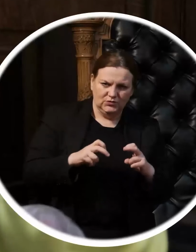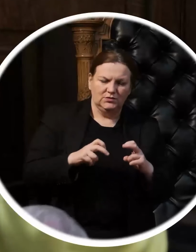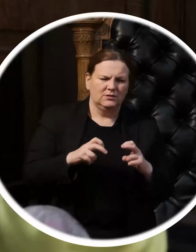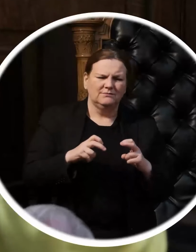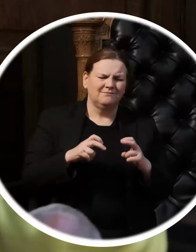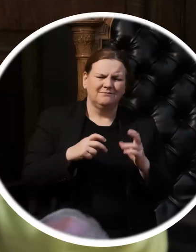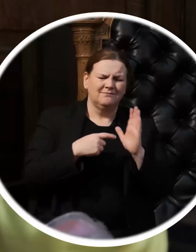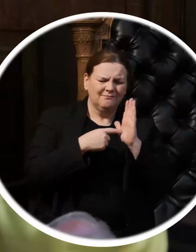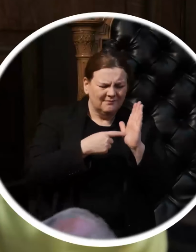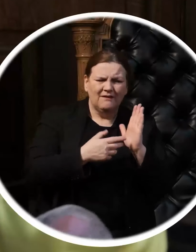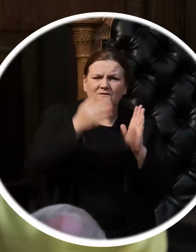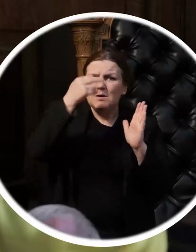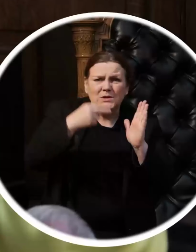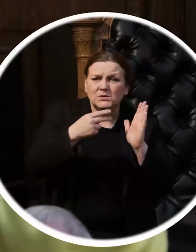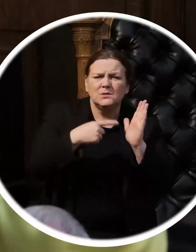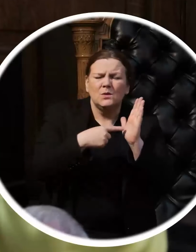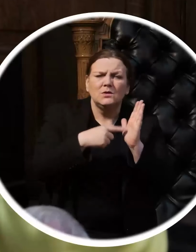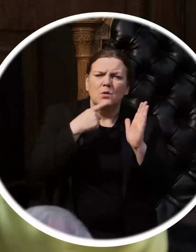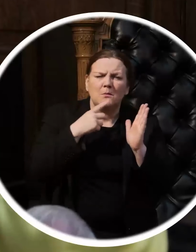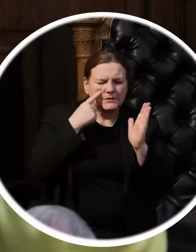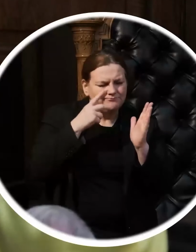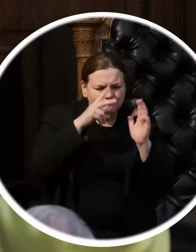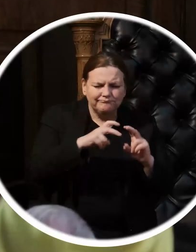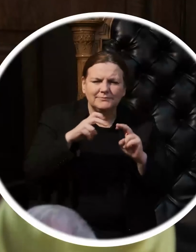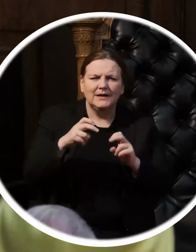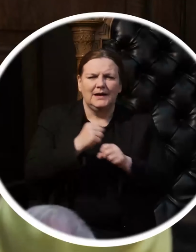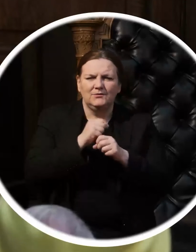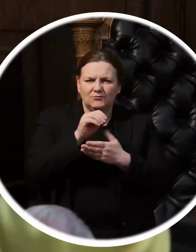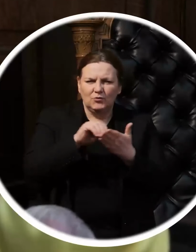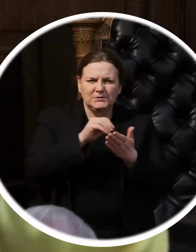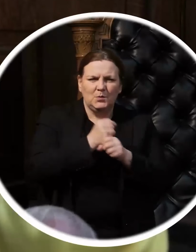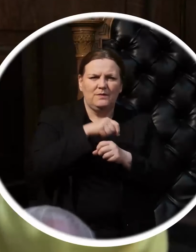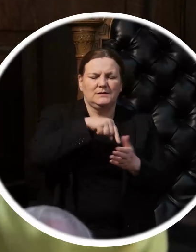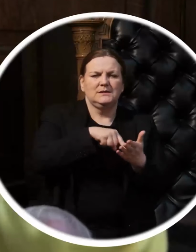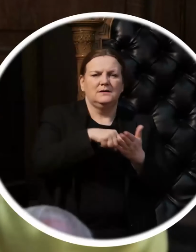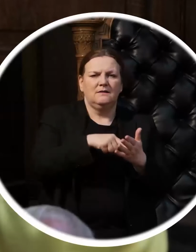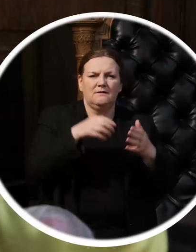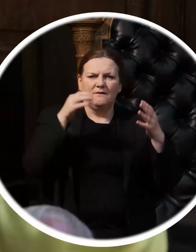discovered but analysed and wrote about, is the formalisation and the universality